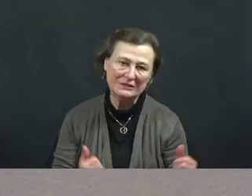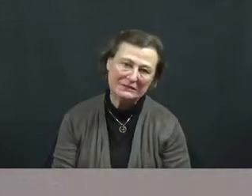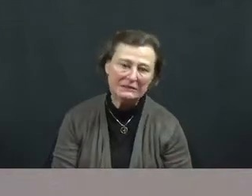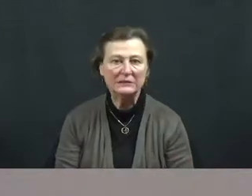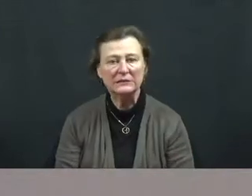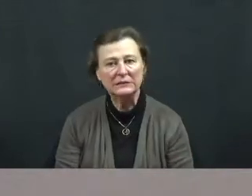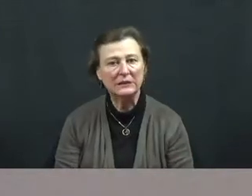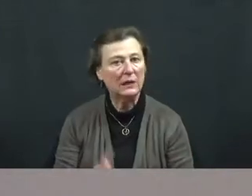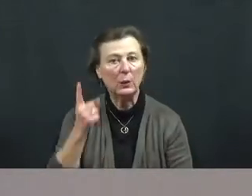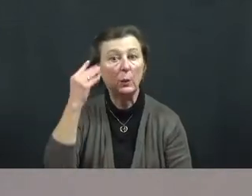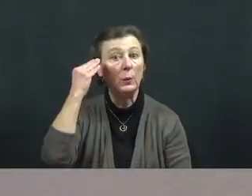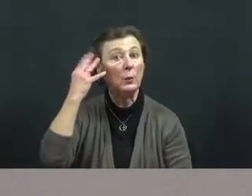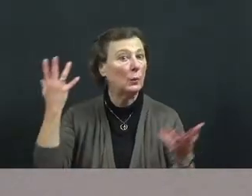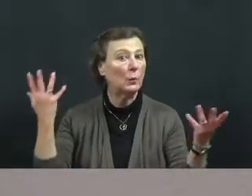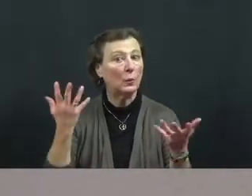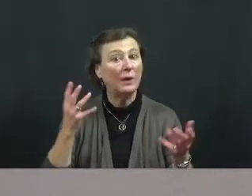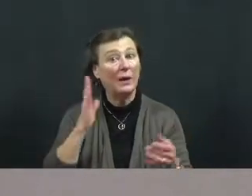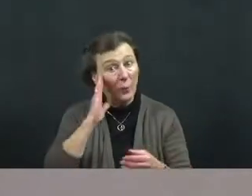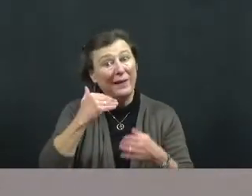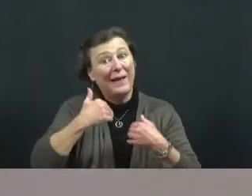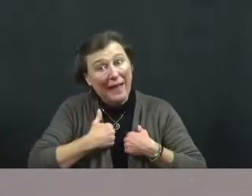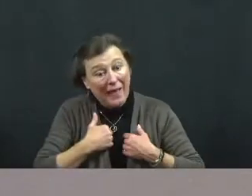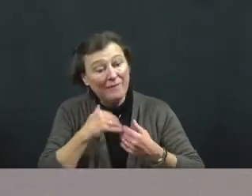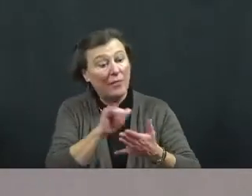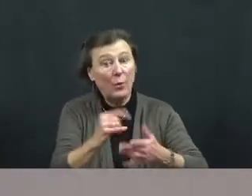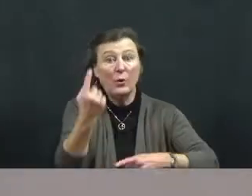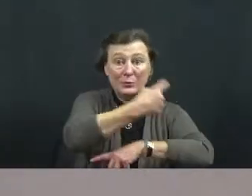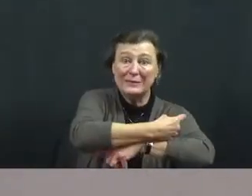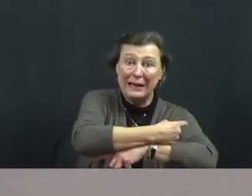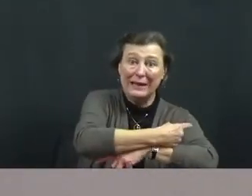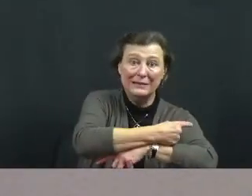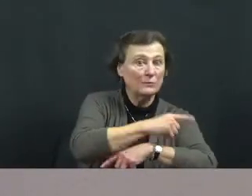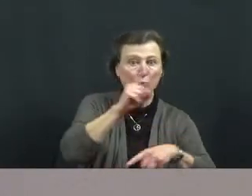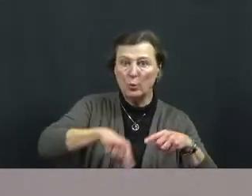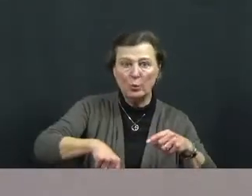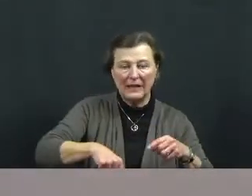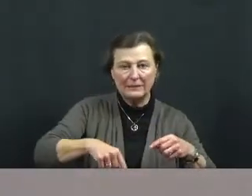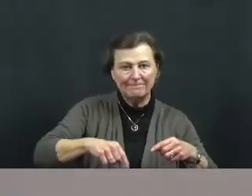All I know is that there are going to be days like that and you can't fight it.